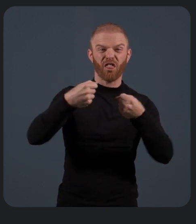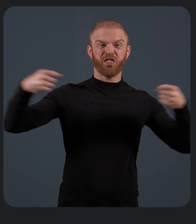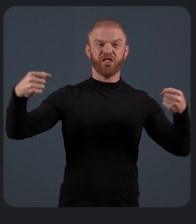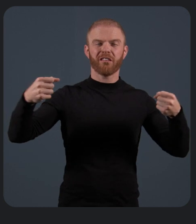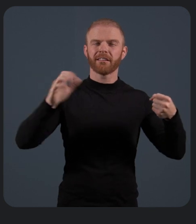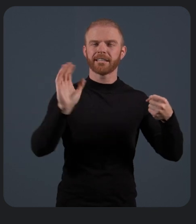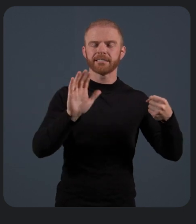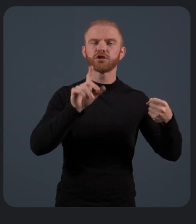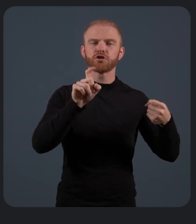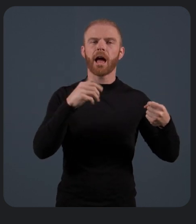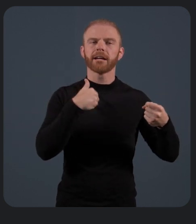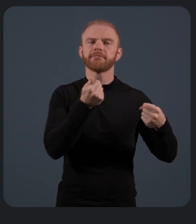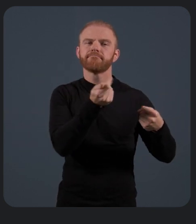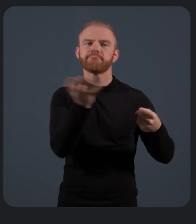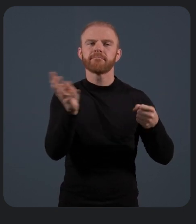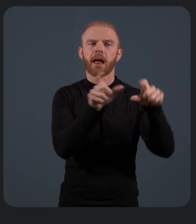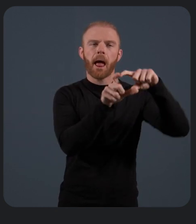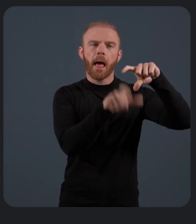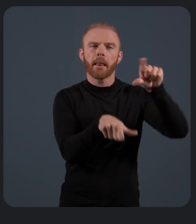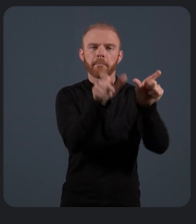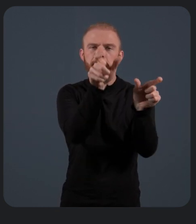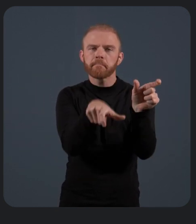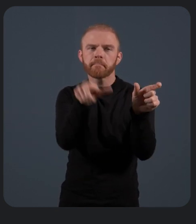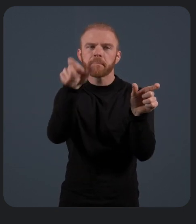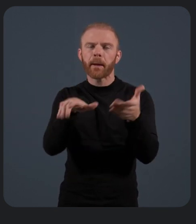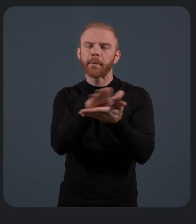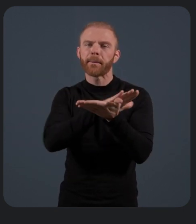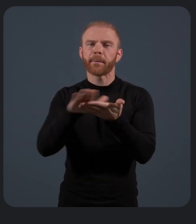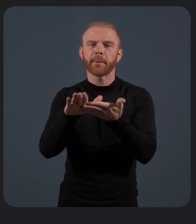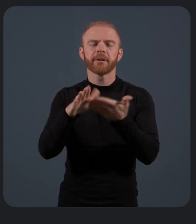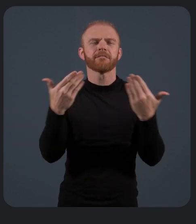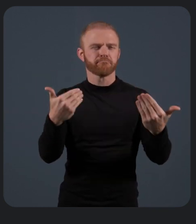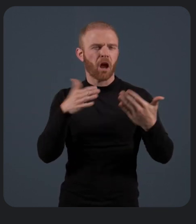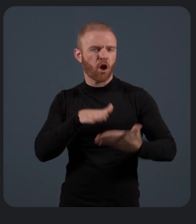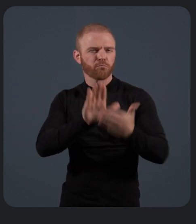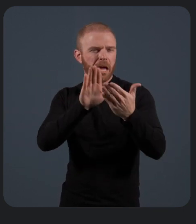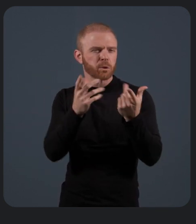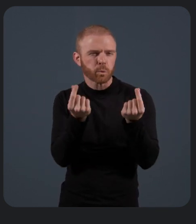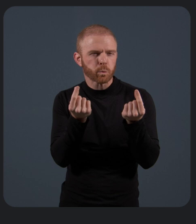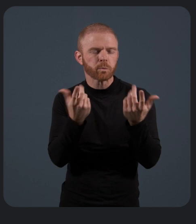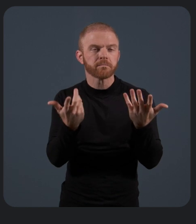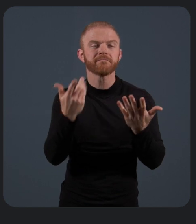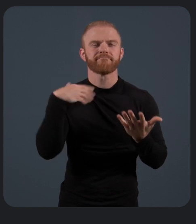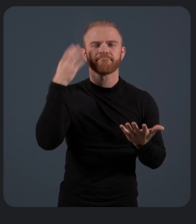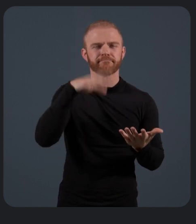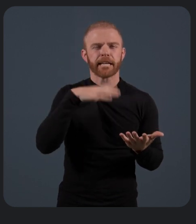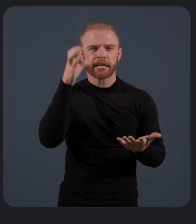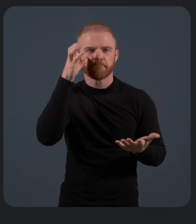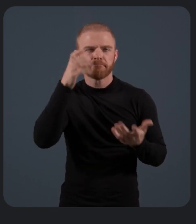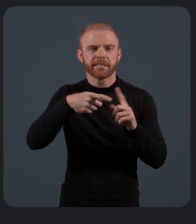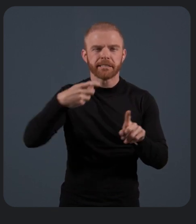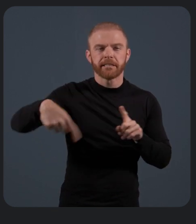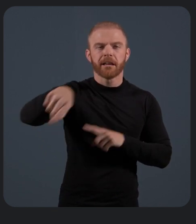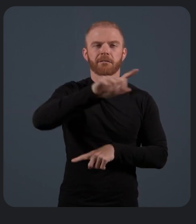I should have a couple of columns of cards. So let's adjust that. Now we heard from you that it's kind of a pain point